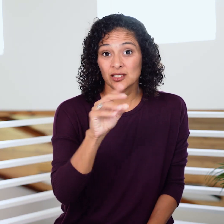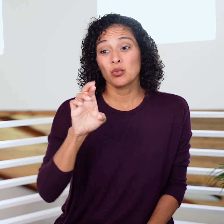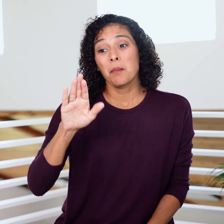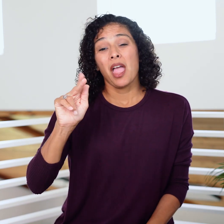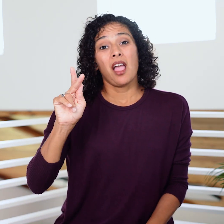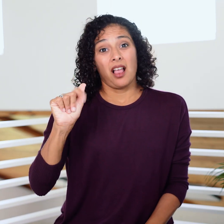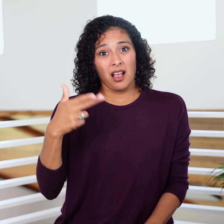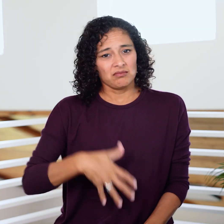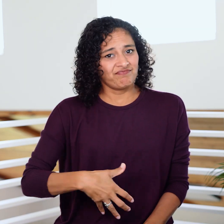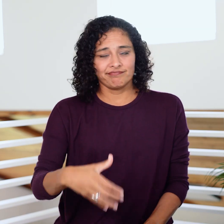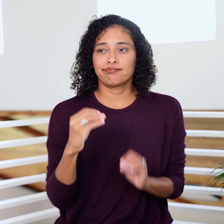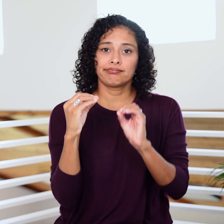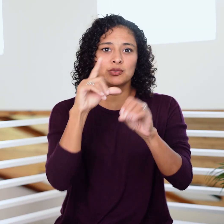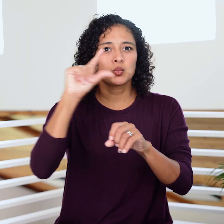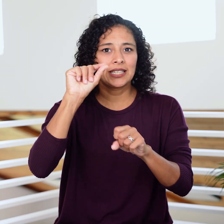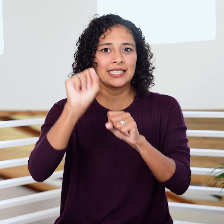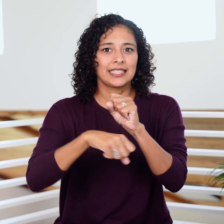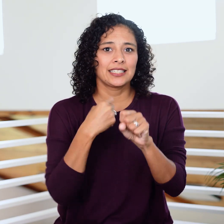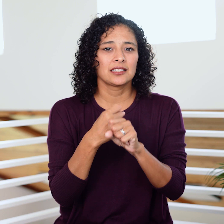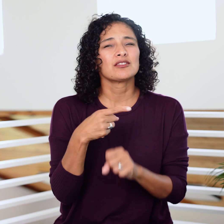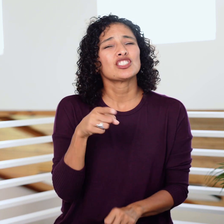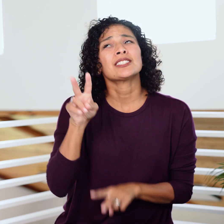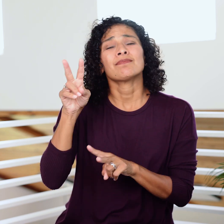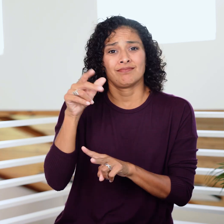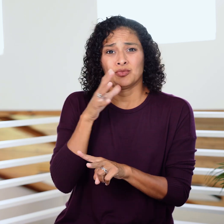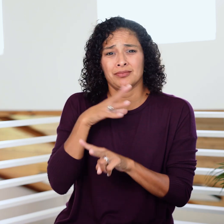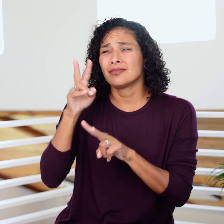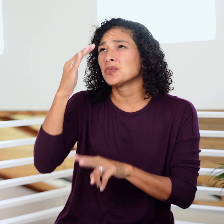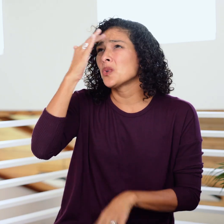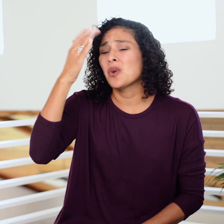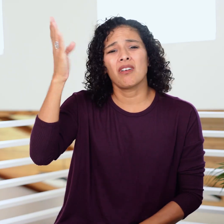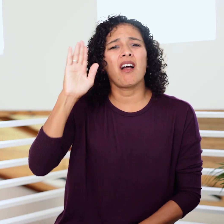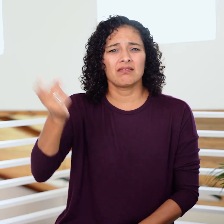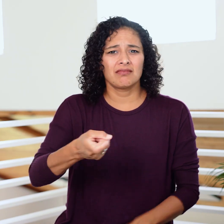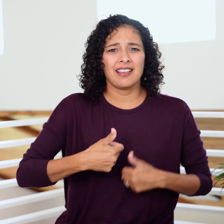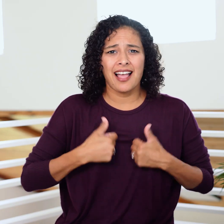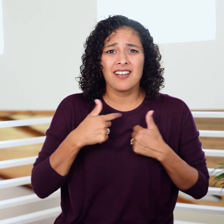She was barren for 20 years, but Isaac knows the God who grants life,